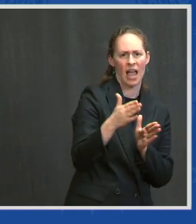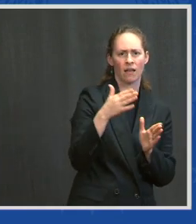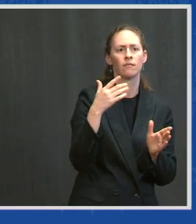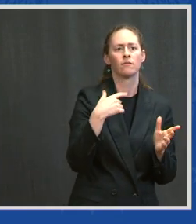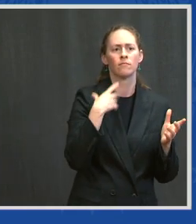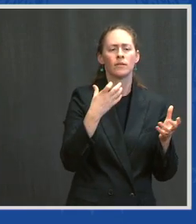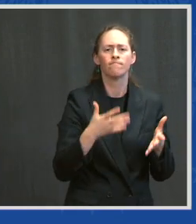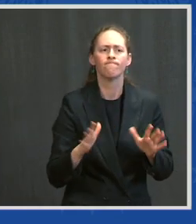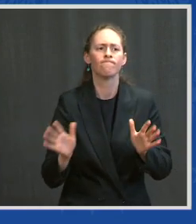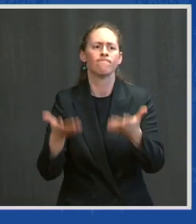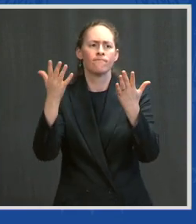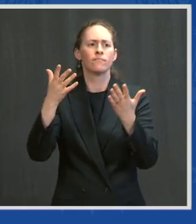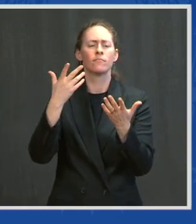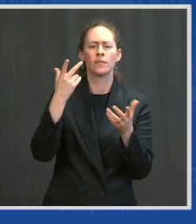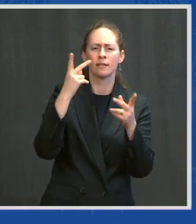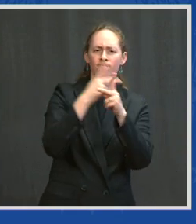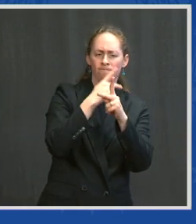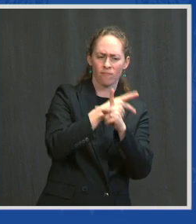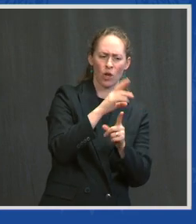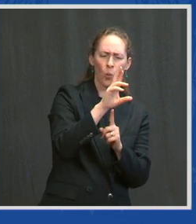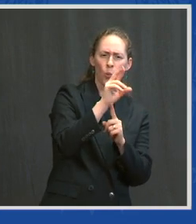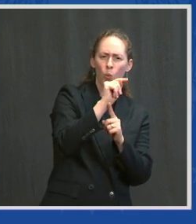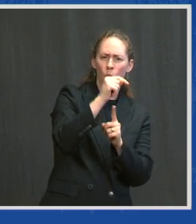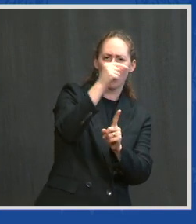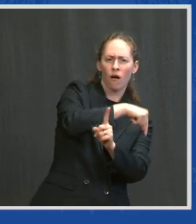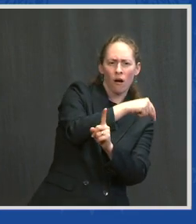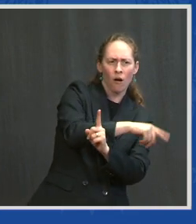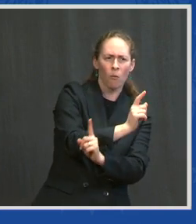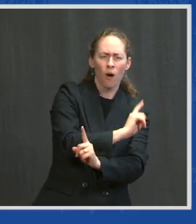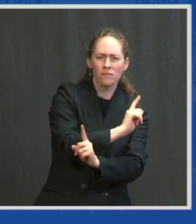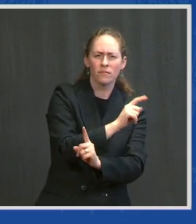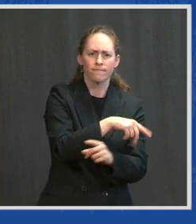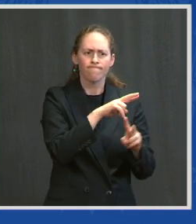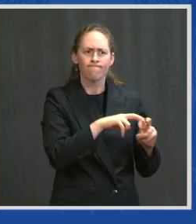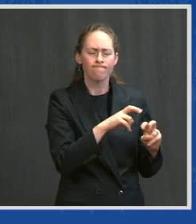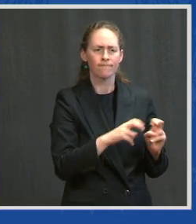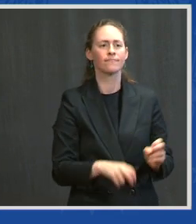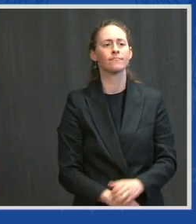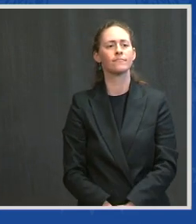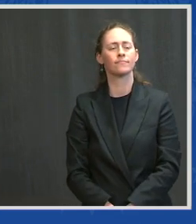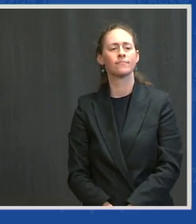For example, cities experiencing an increase in gun violence were able to use the American Rescue Plan dollars